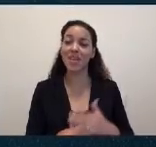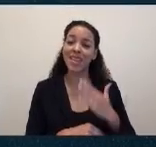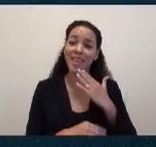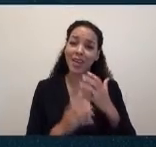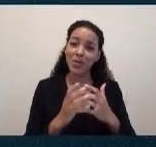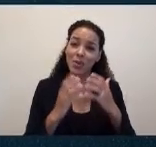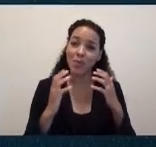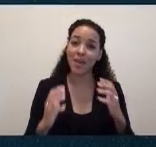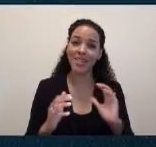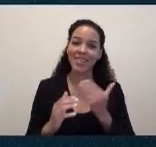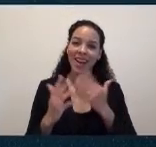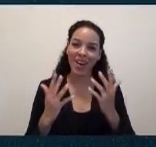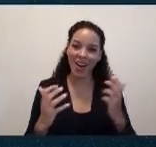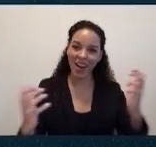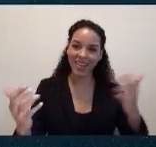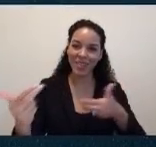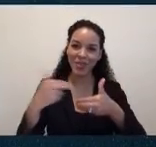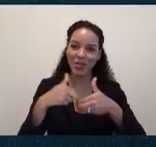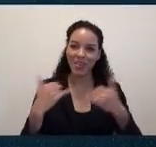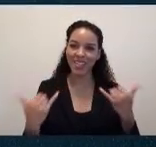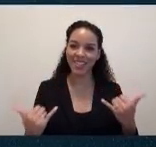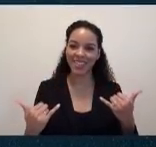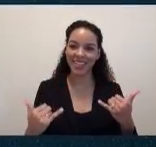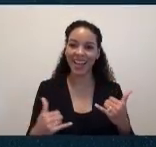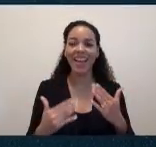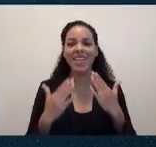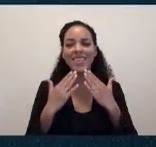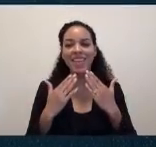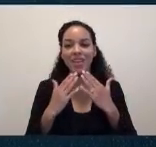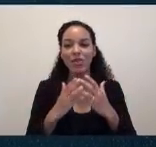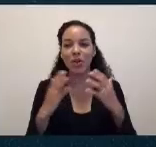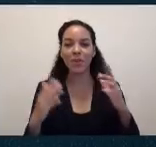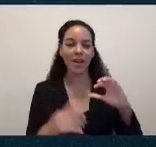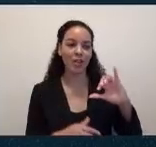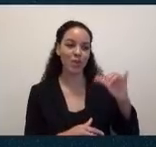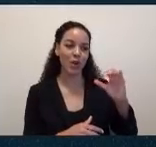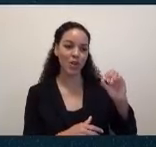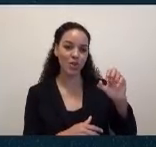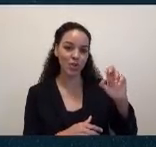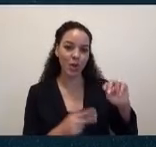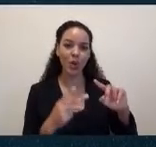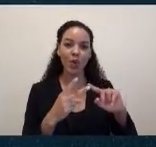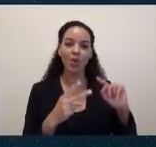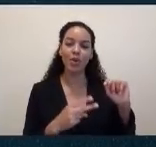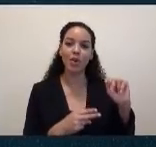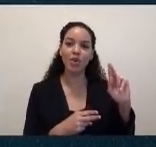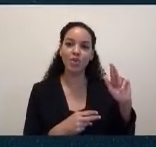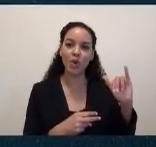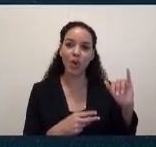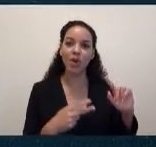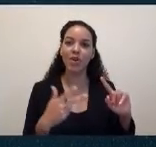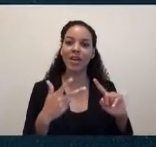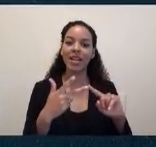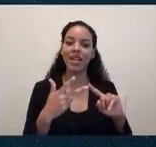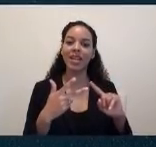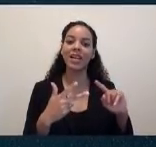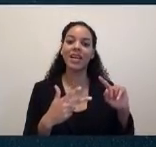for joining us today, and thank you to Joan, to Tori, to Stephanie and Nicole and your whole family